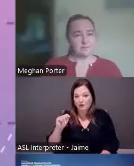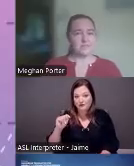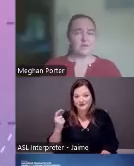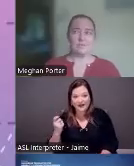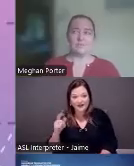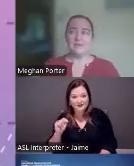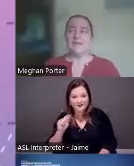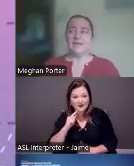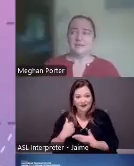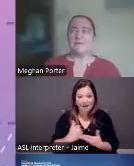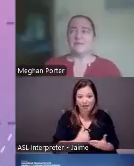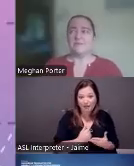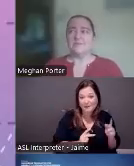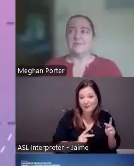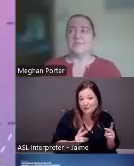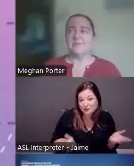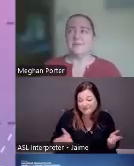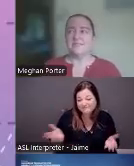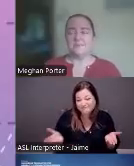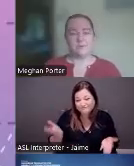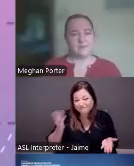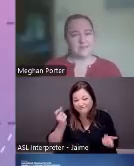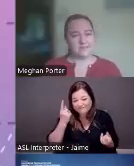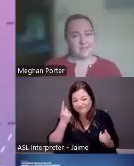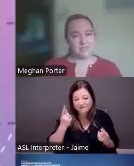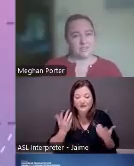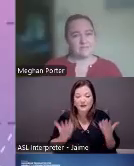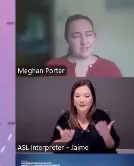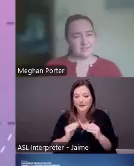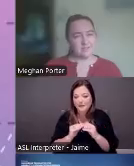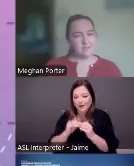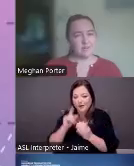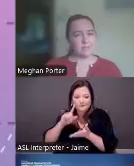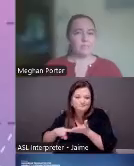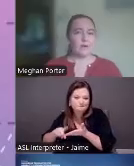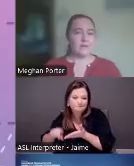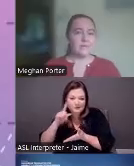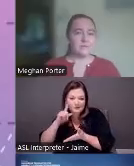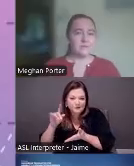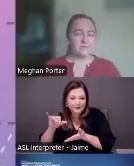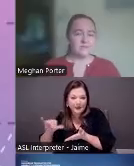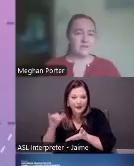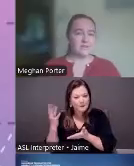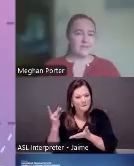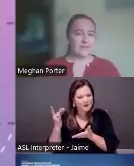So there's maybe some more investigation for us to do about why people are using the alt text.